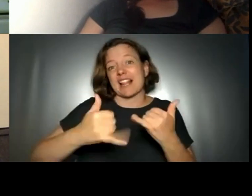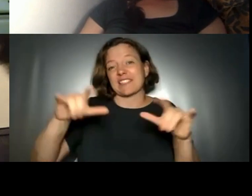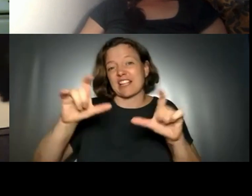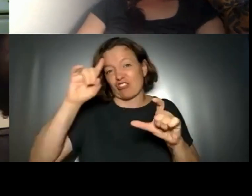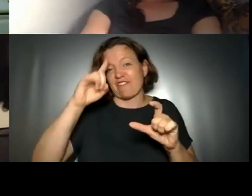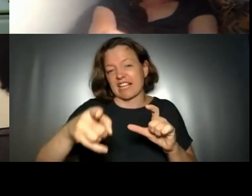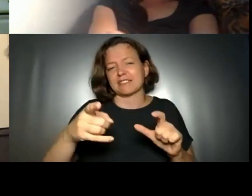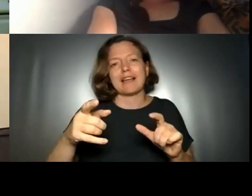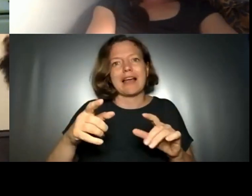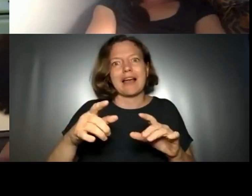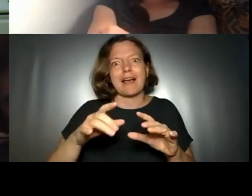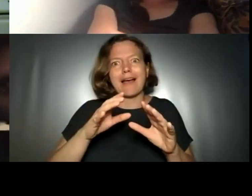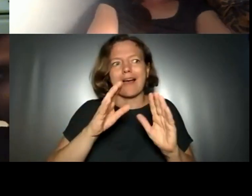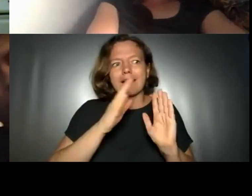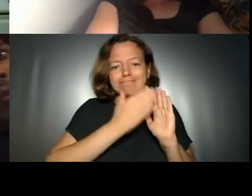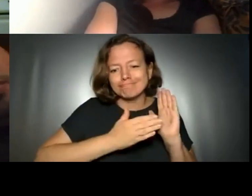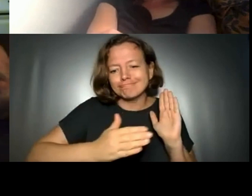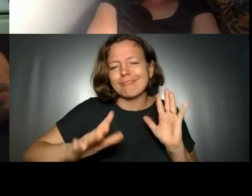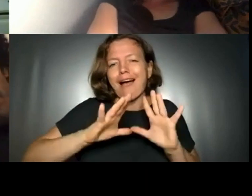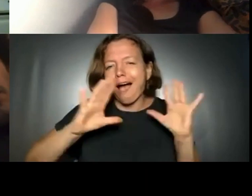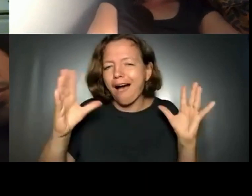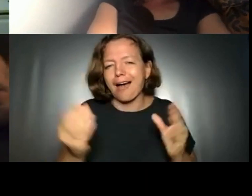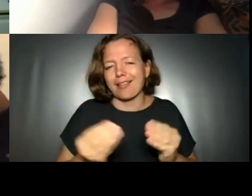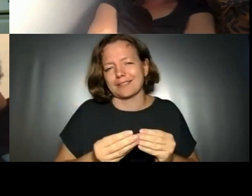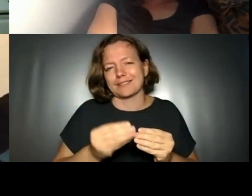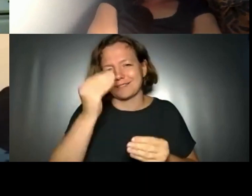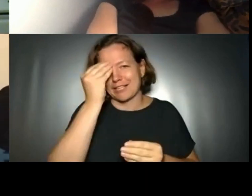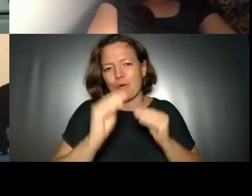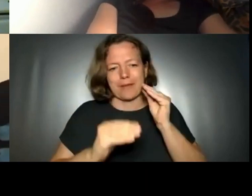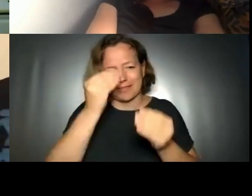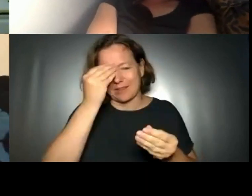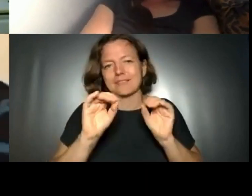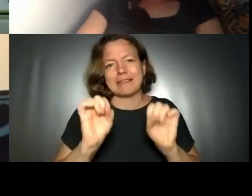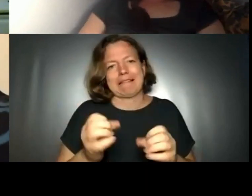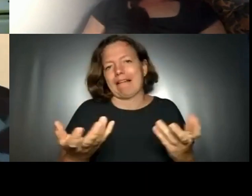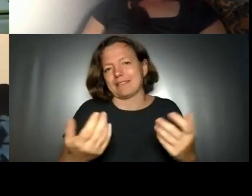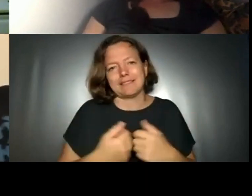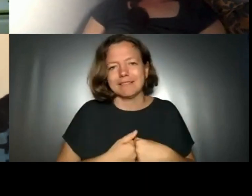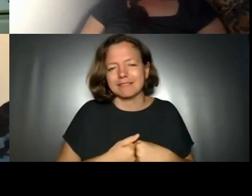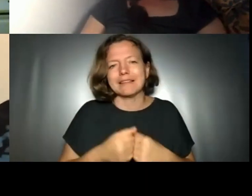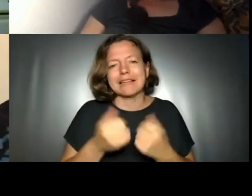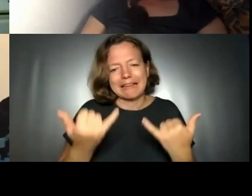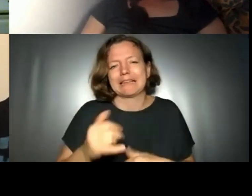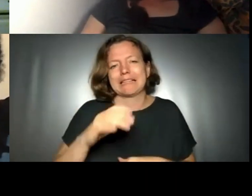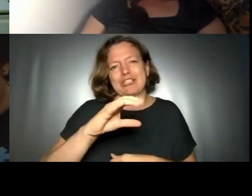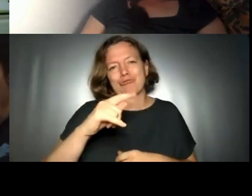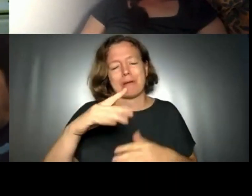To just be in this space of crip community and you can share anything that's coming up for you.